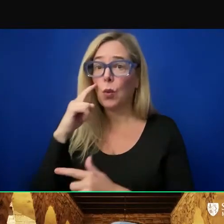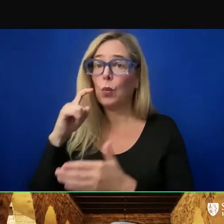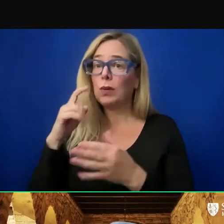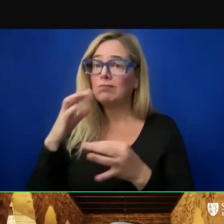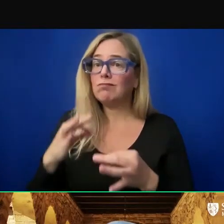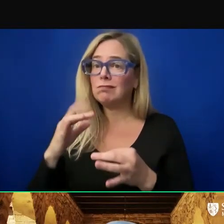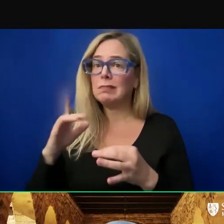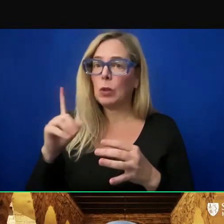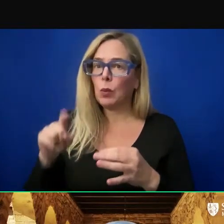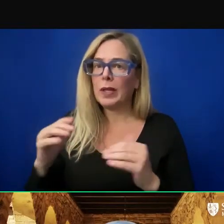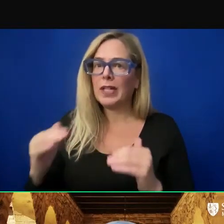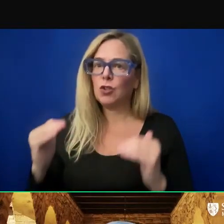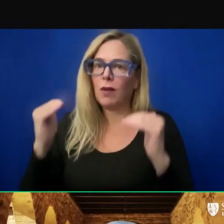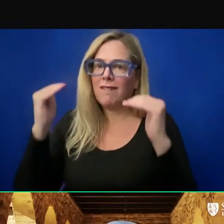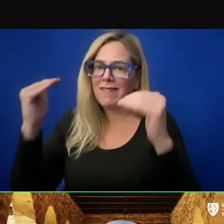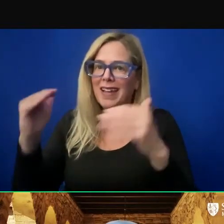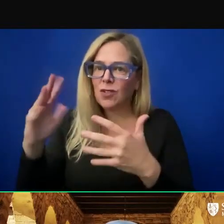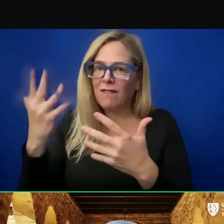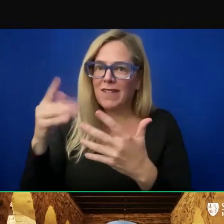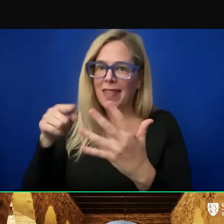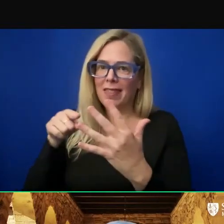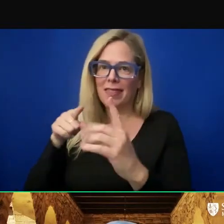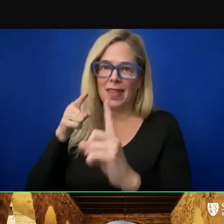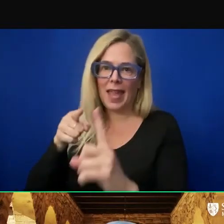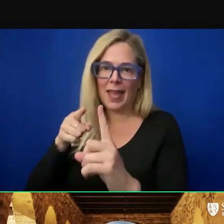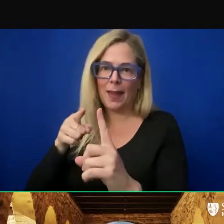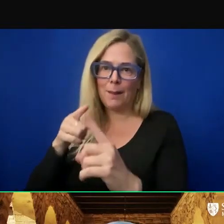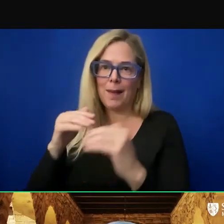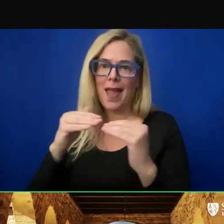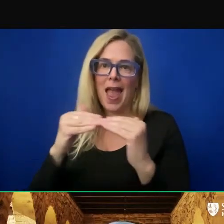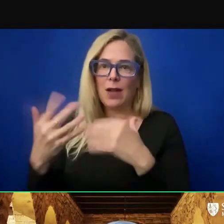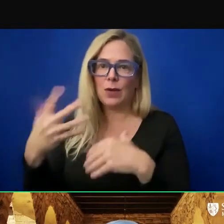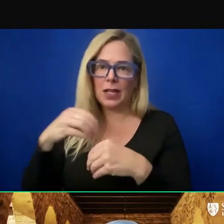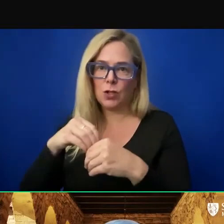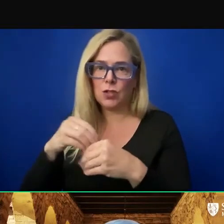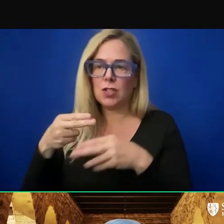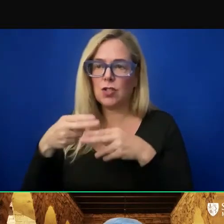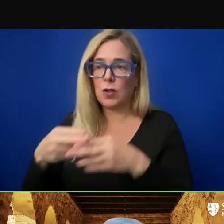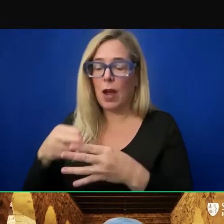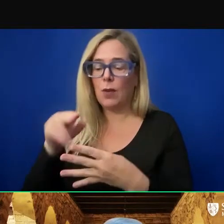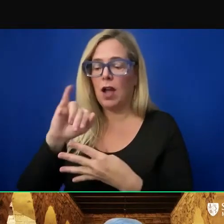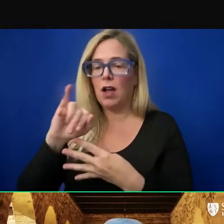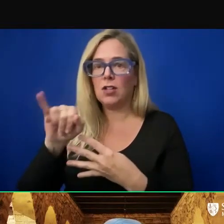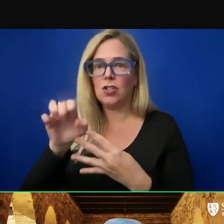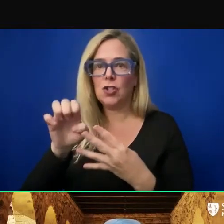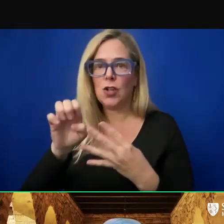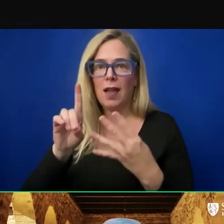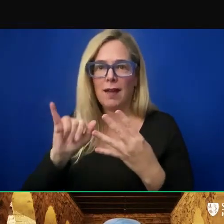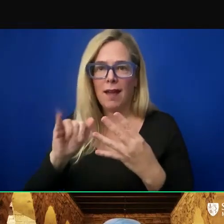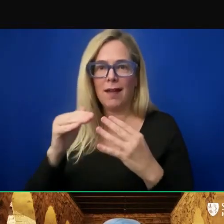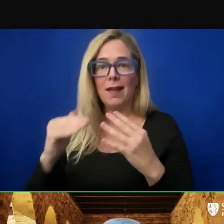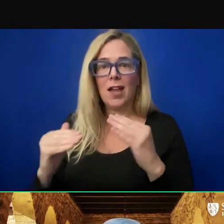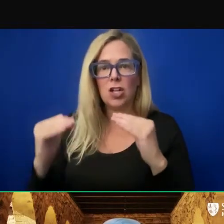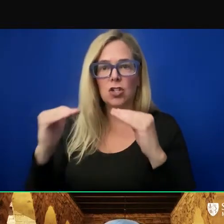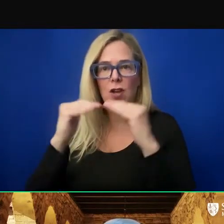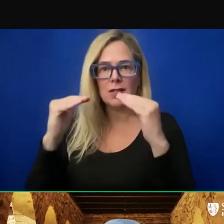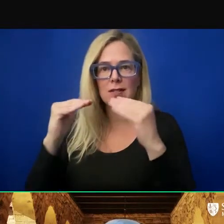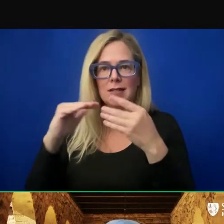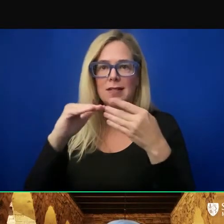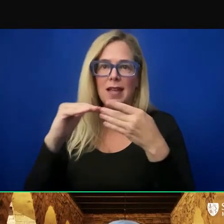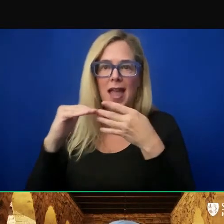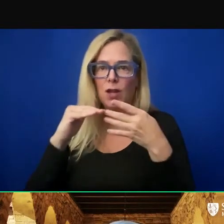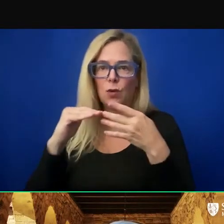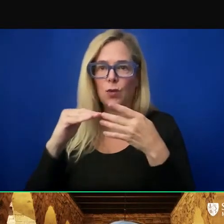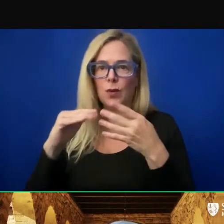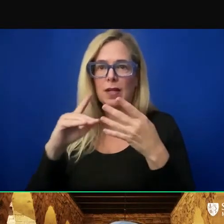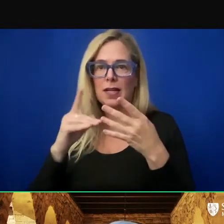equity and inclusion, which I now call JEDI, Justice, Equity, Diversity and Inclusion.